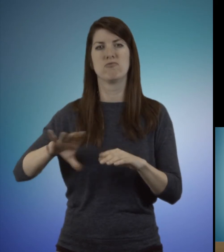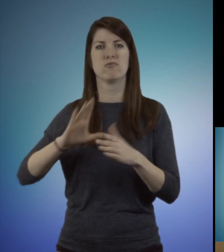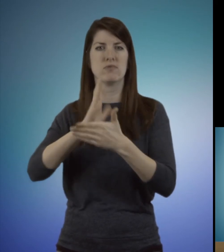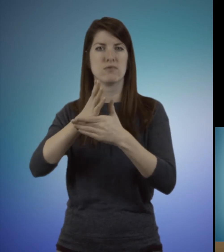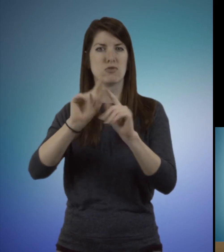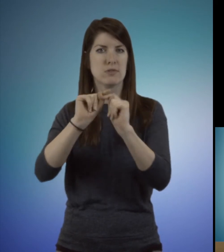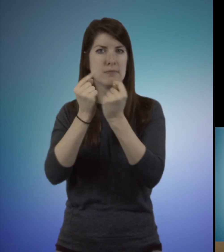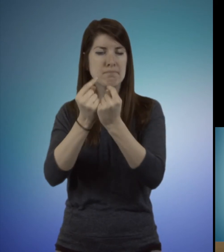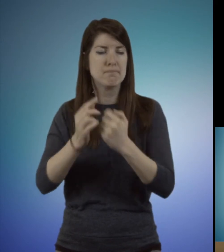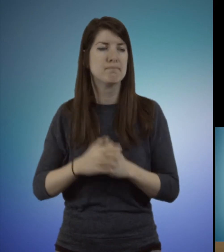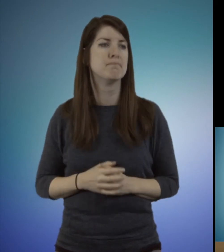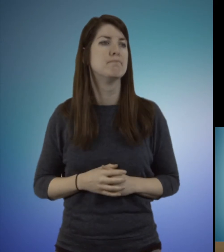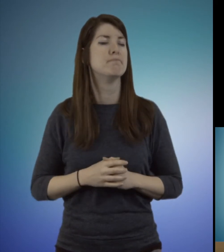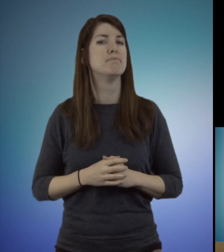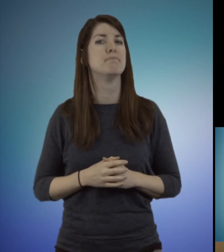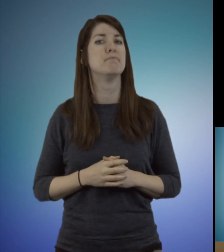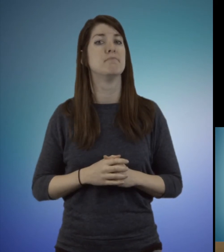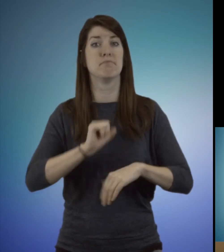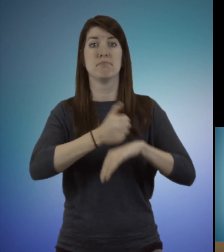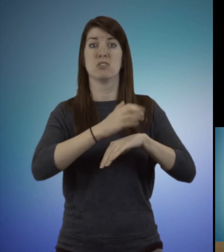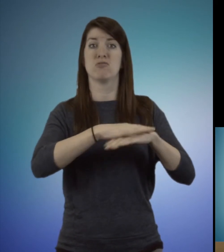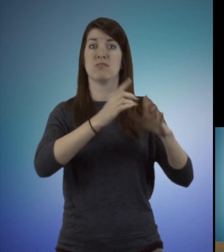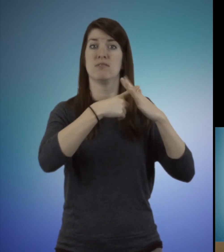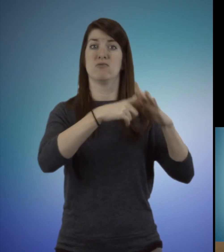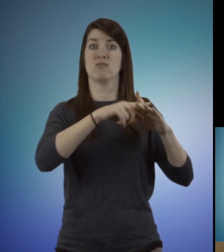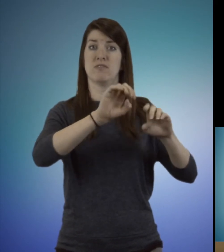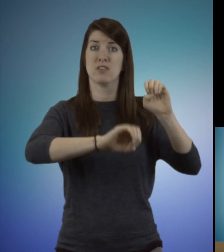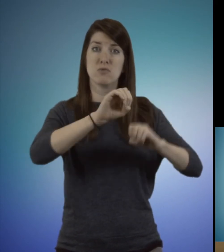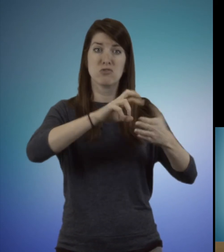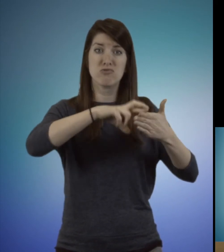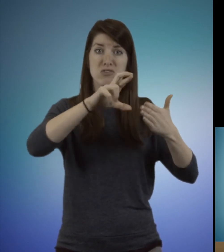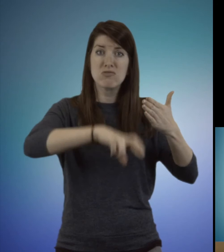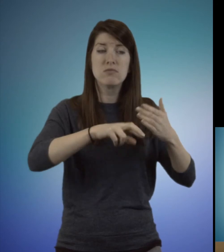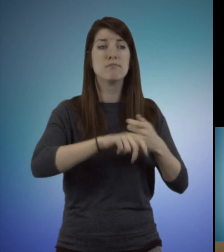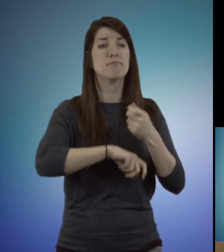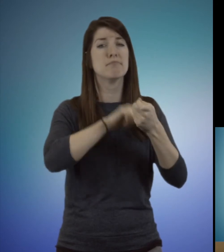Dependent on the initial evaluation results and specific diagnoses of a child,